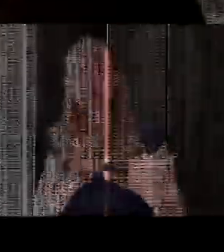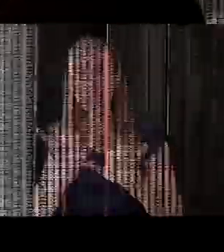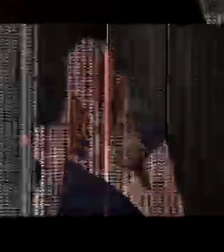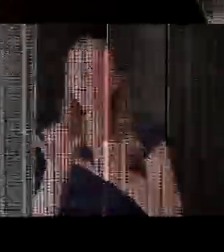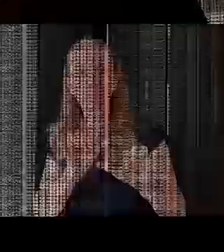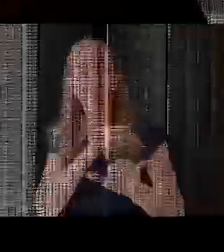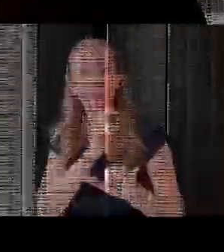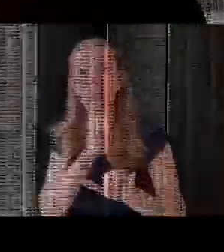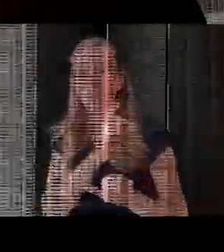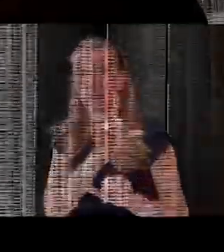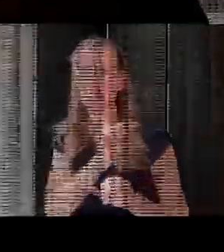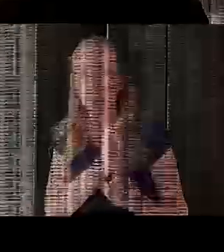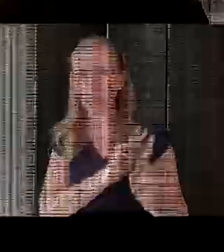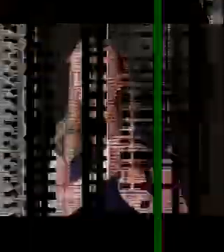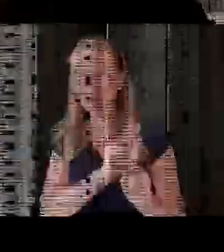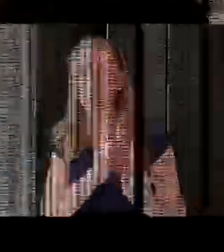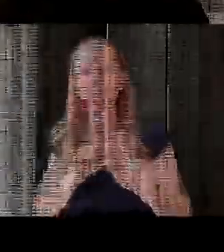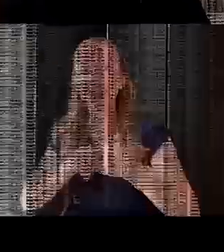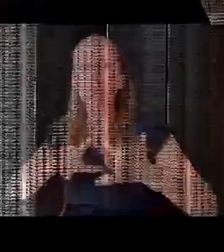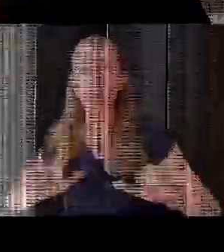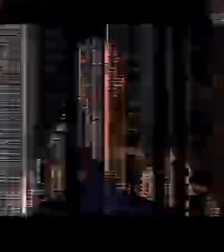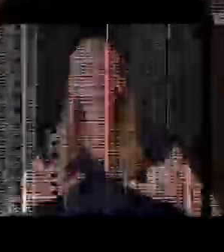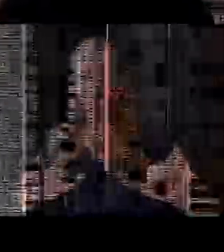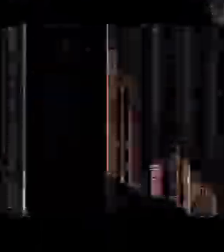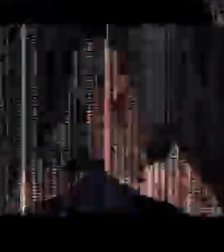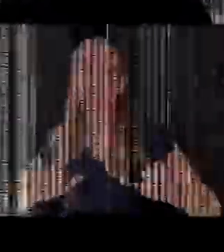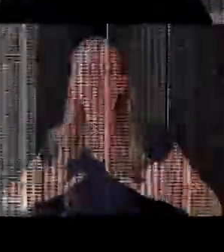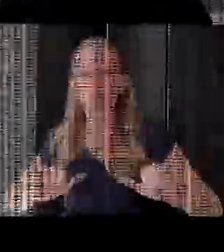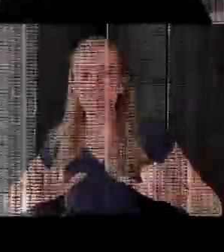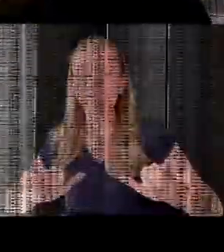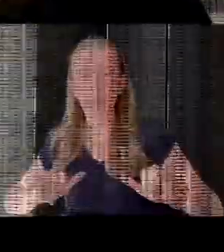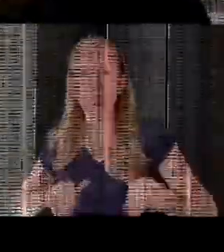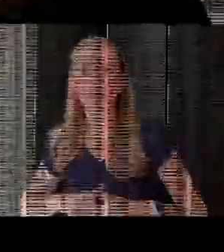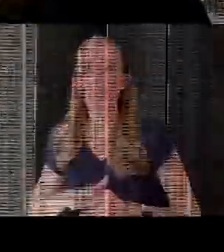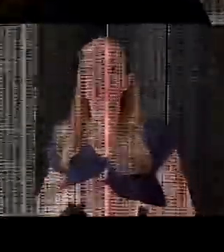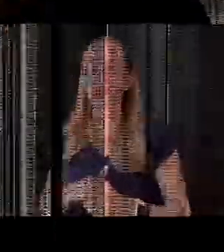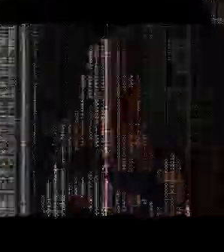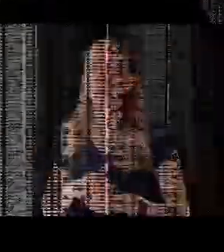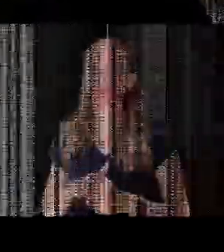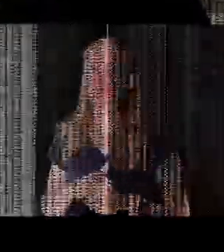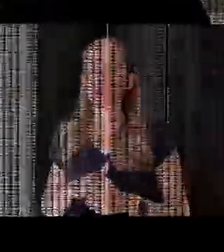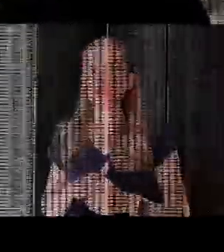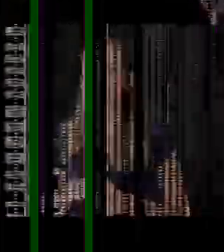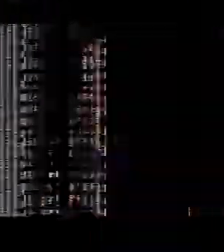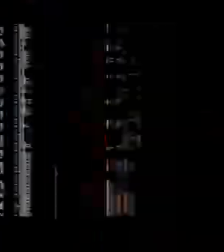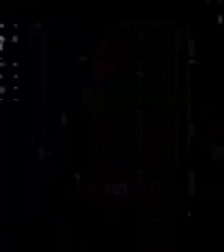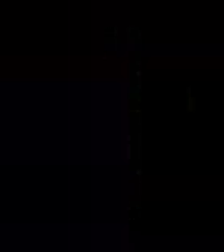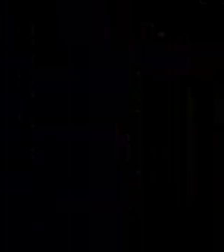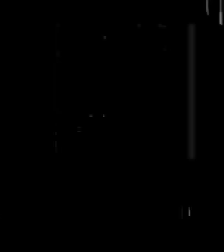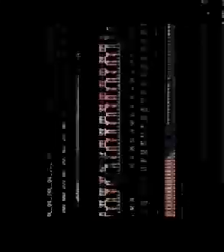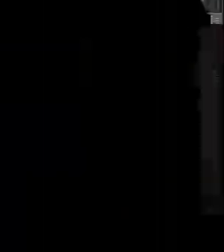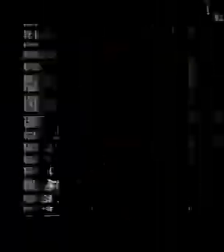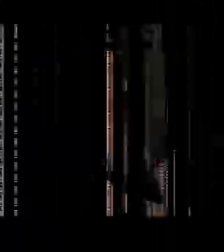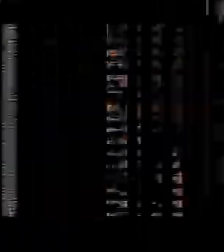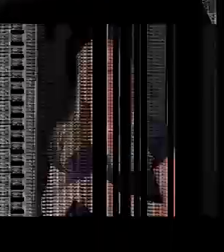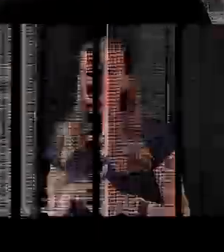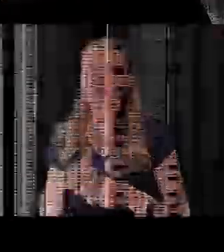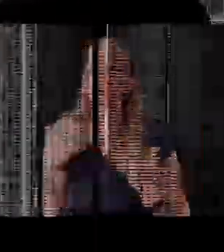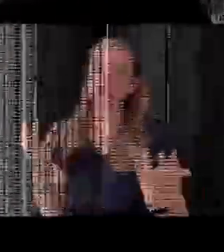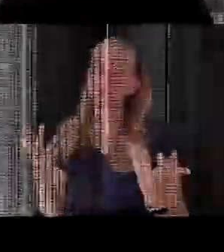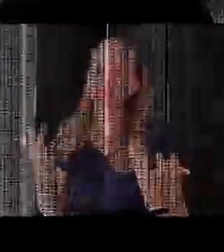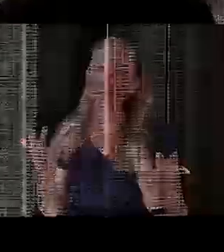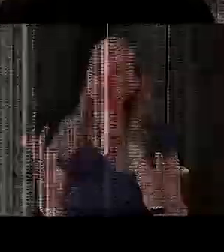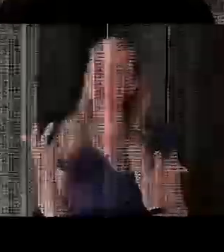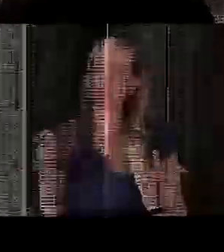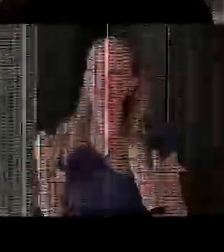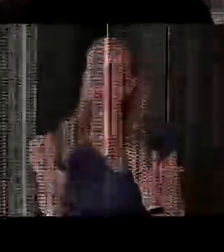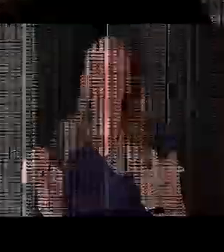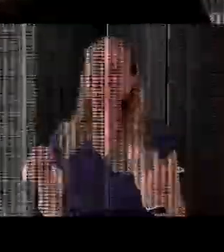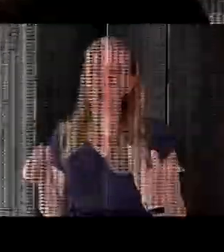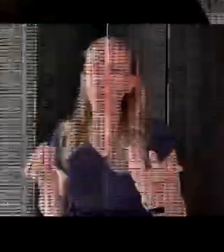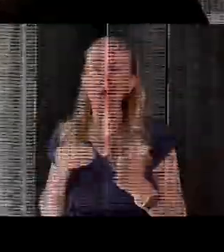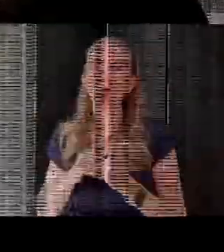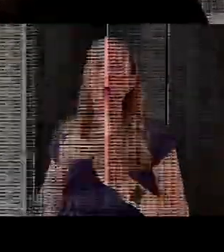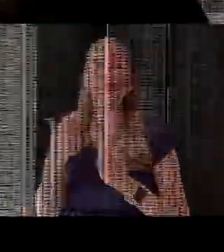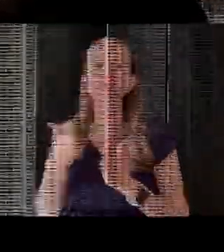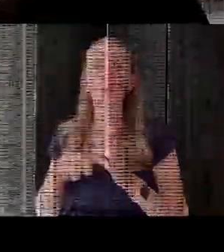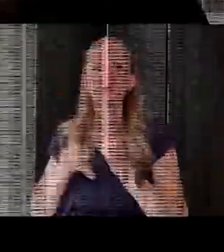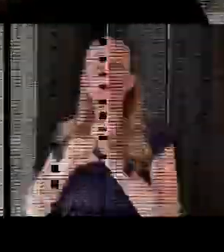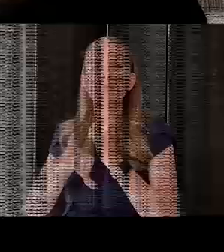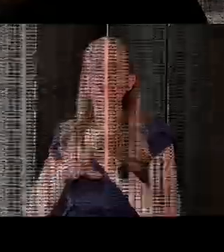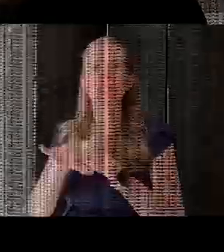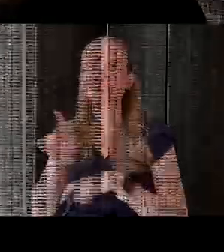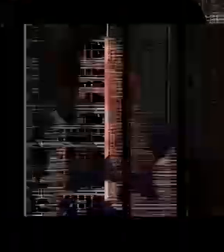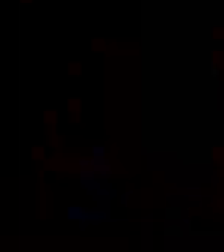nondisabled people at the same time. So we often advertised the need for